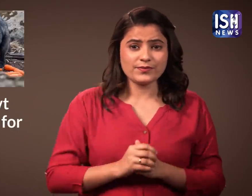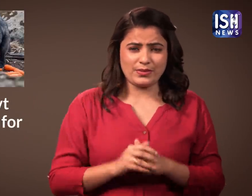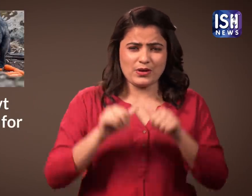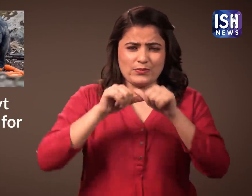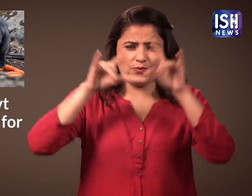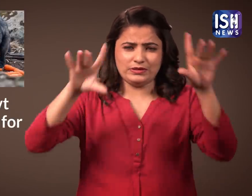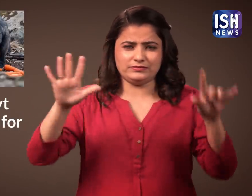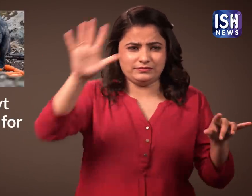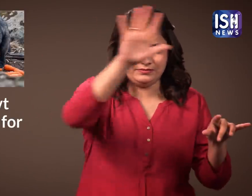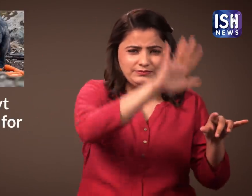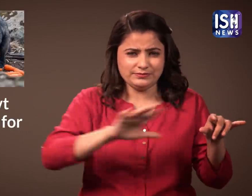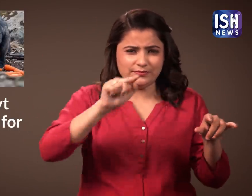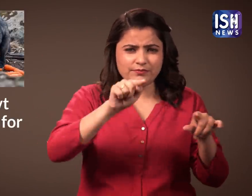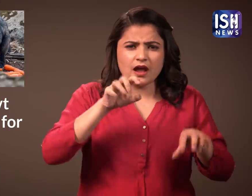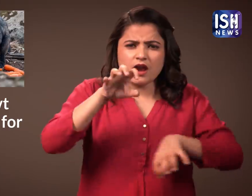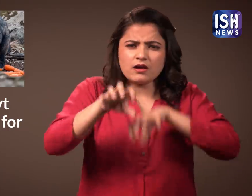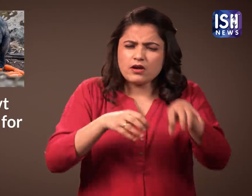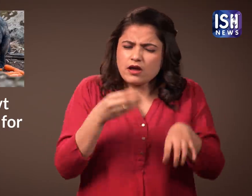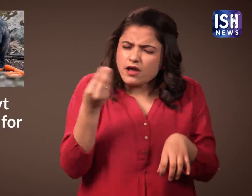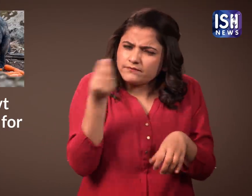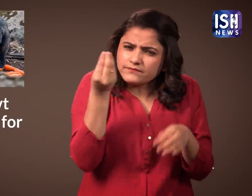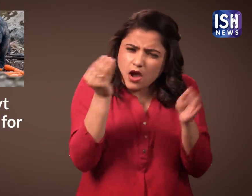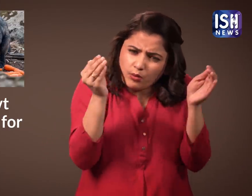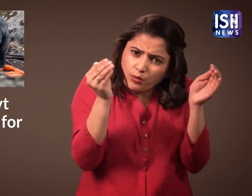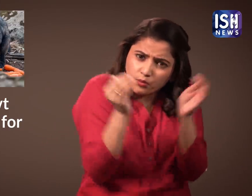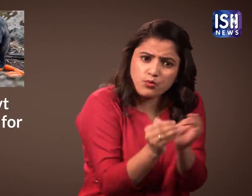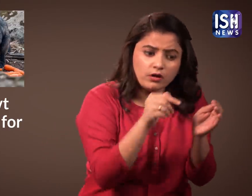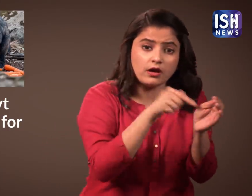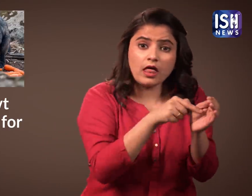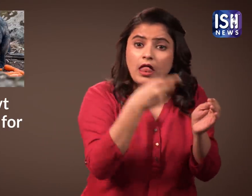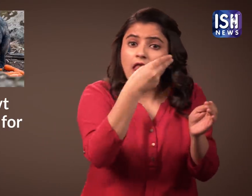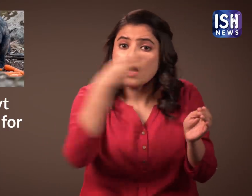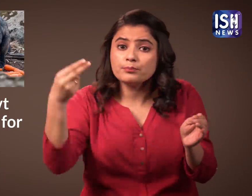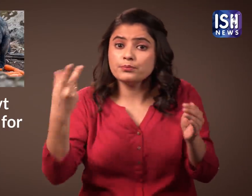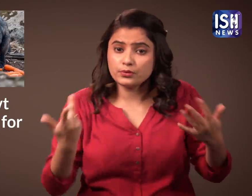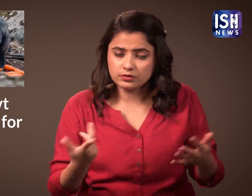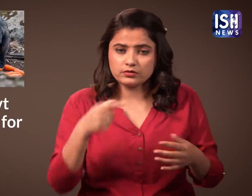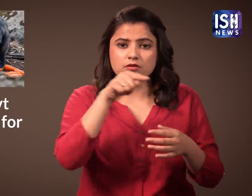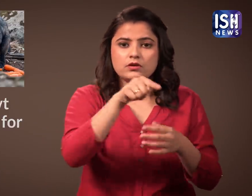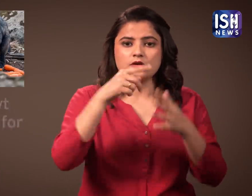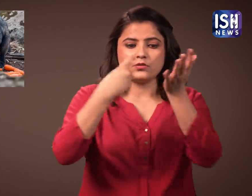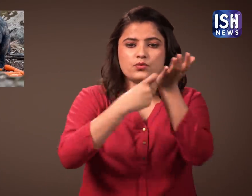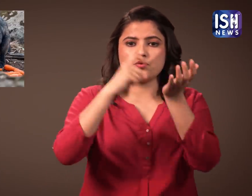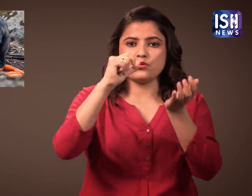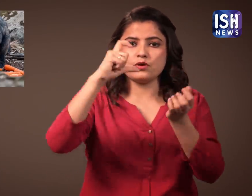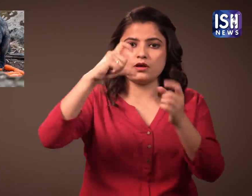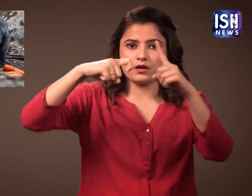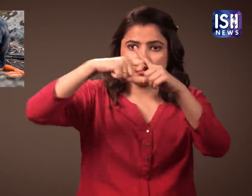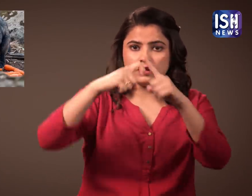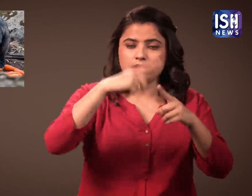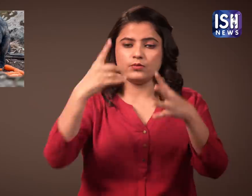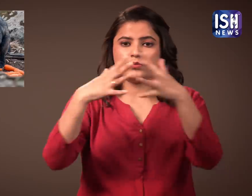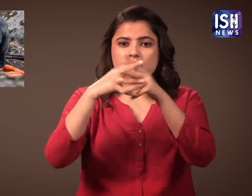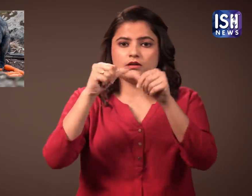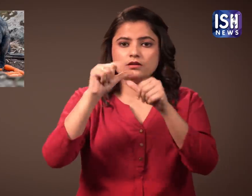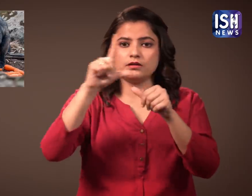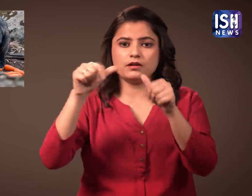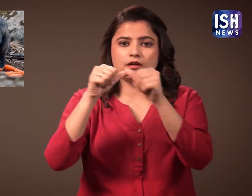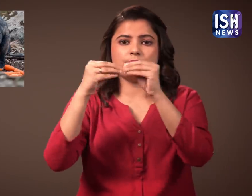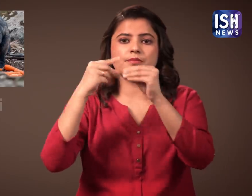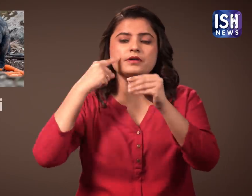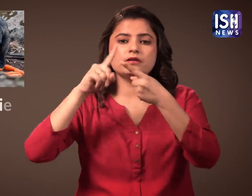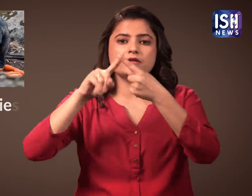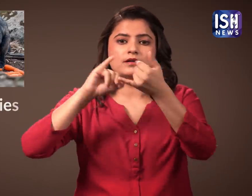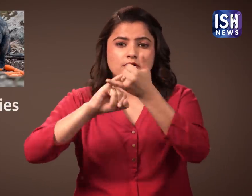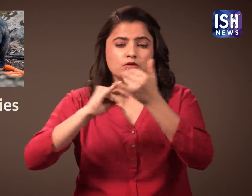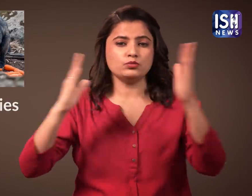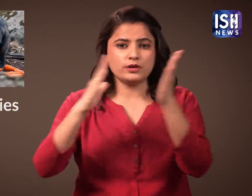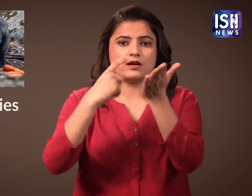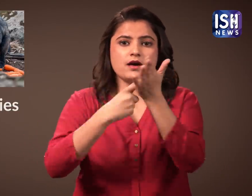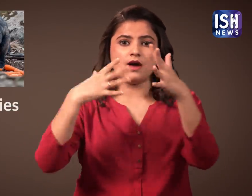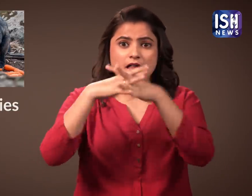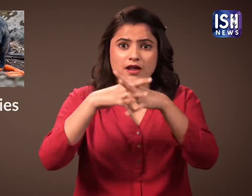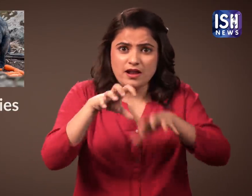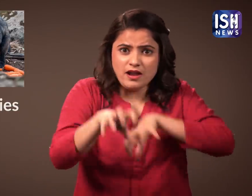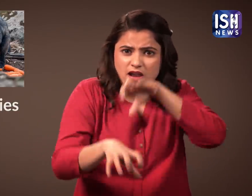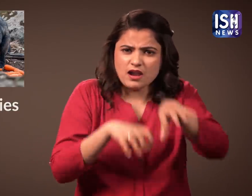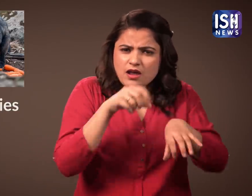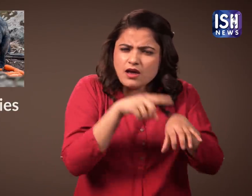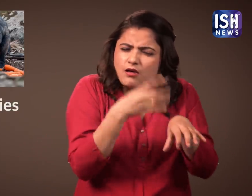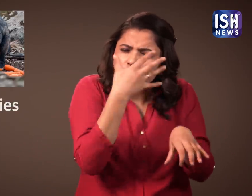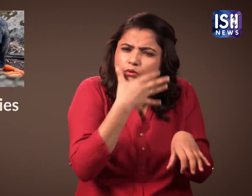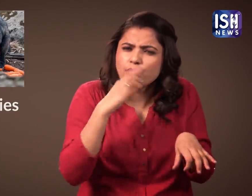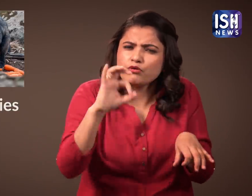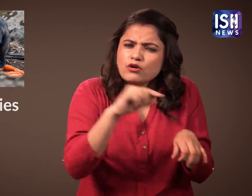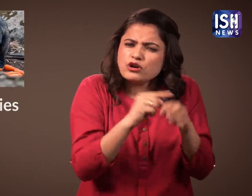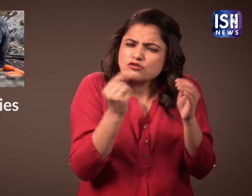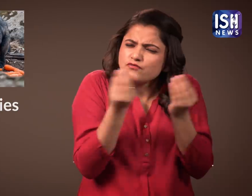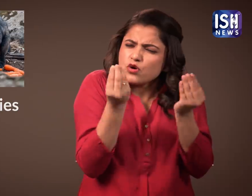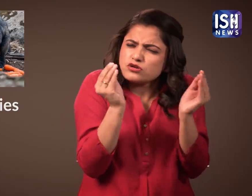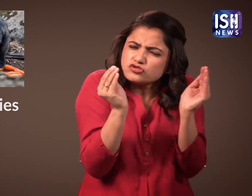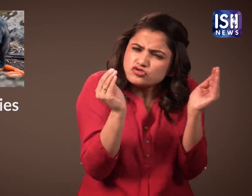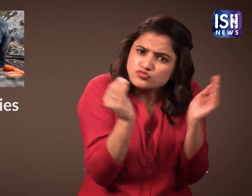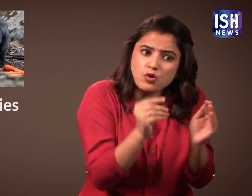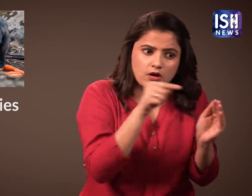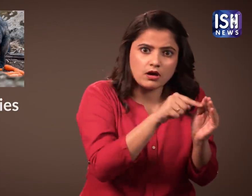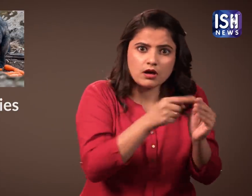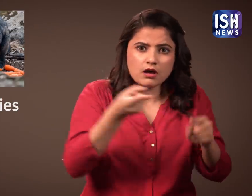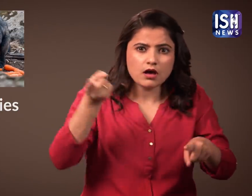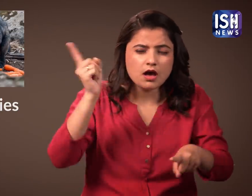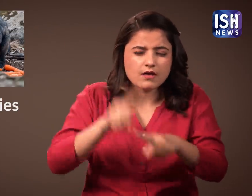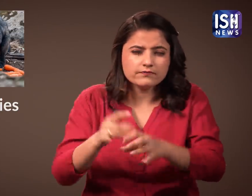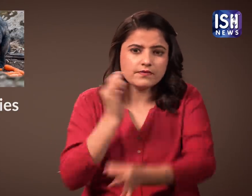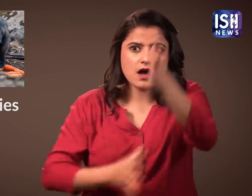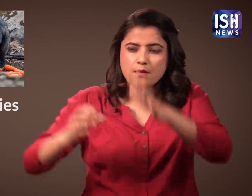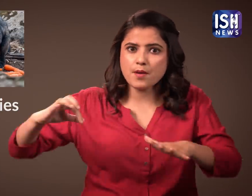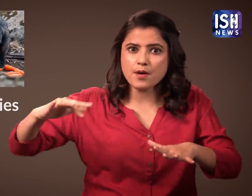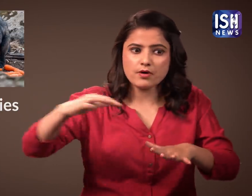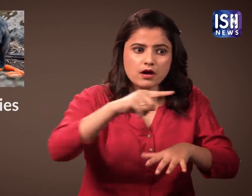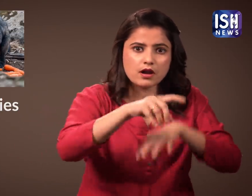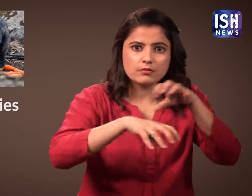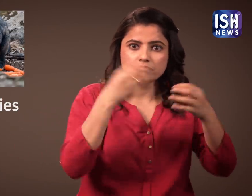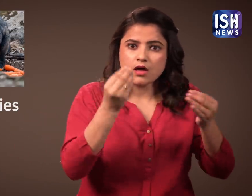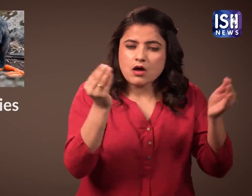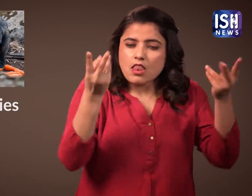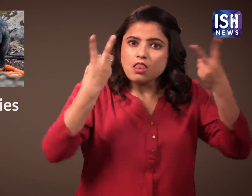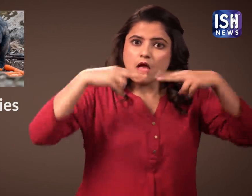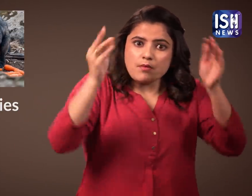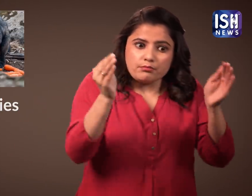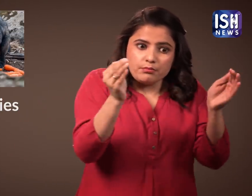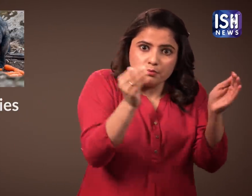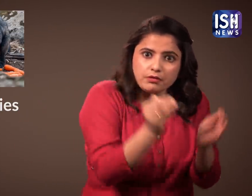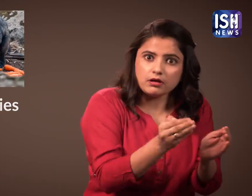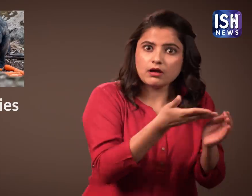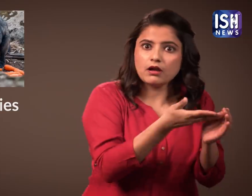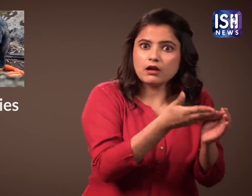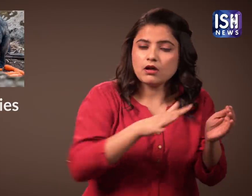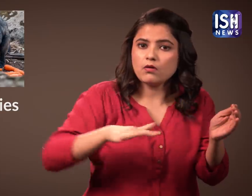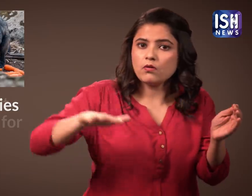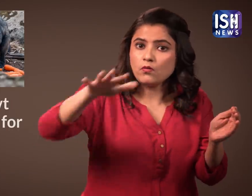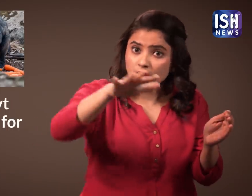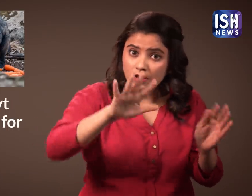Australia's beautiful rock-wallabies are an endangered species. Now due to the fires, their numbers have shrunk even more.